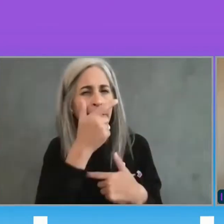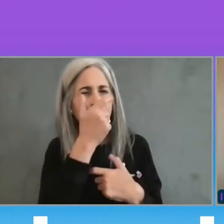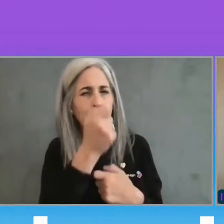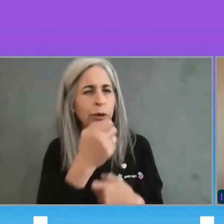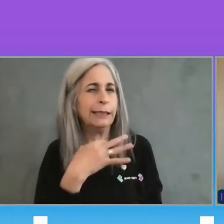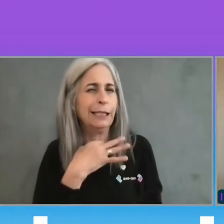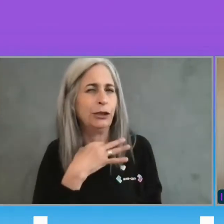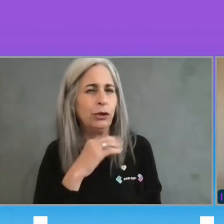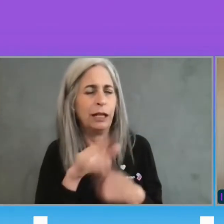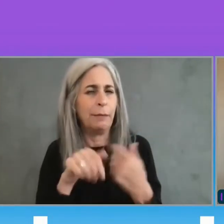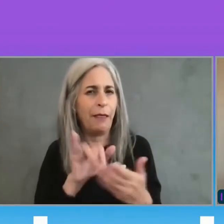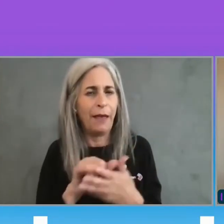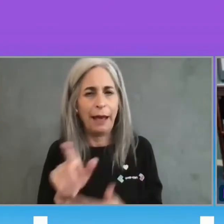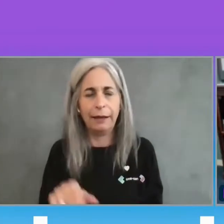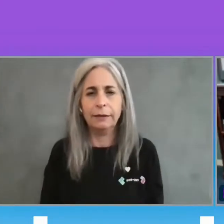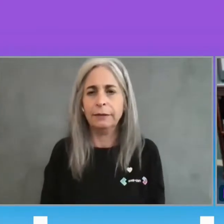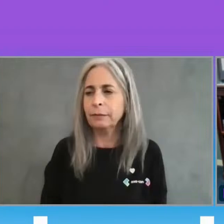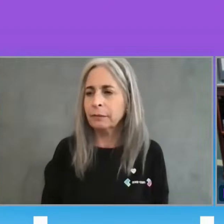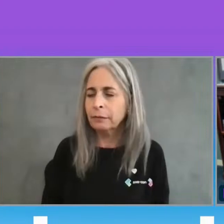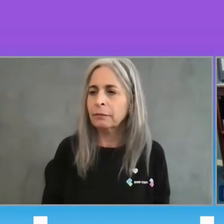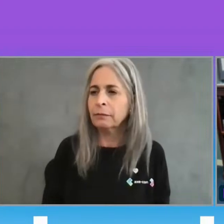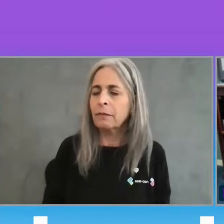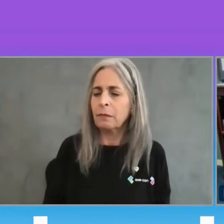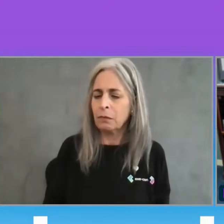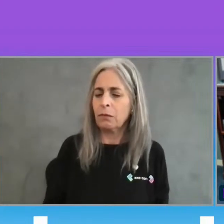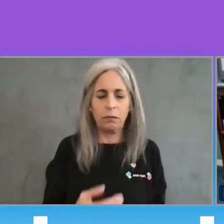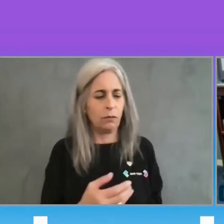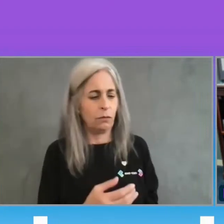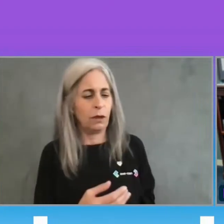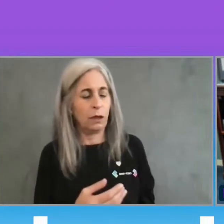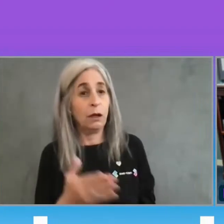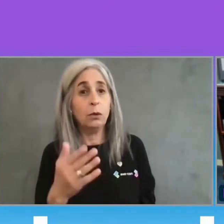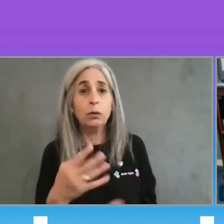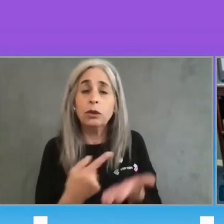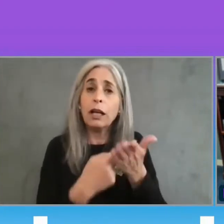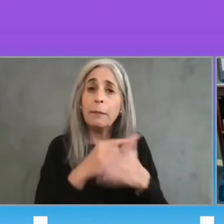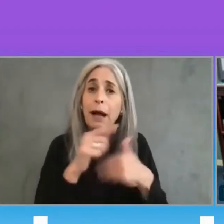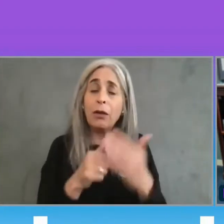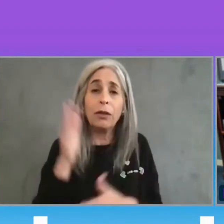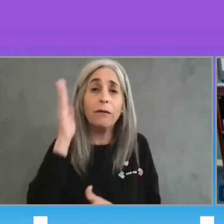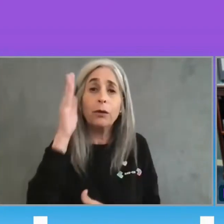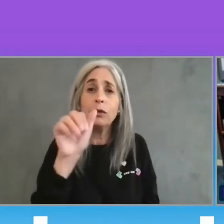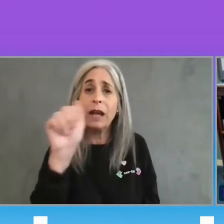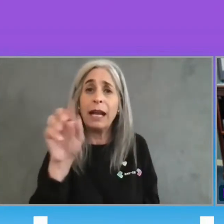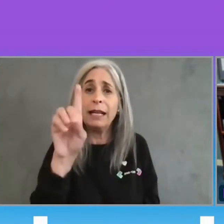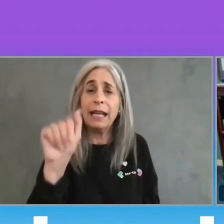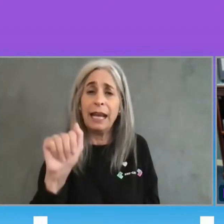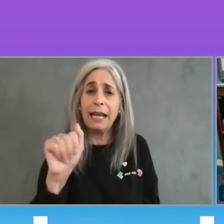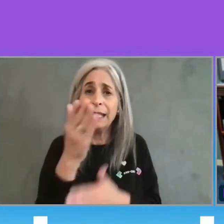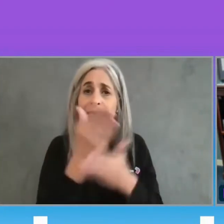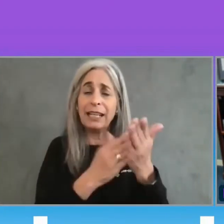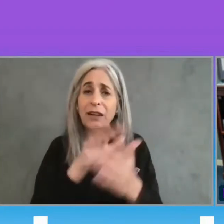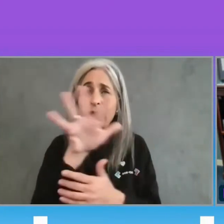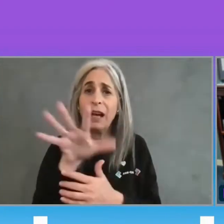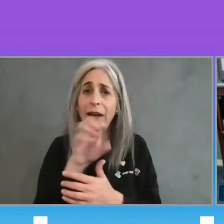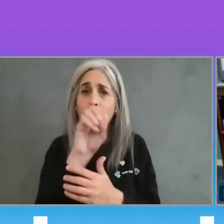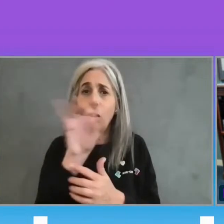in. Well, I think, you know, what we're talking about is really the future of Ada and section